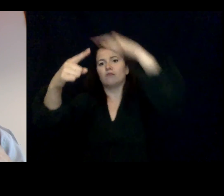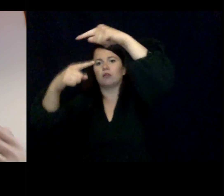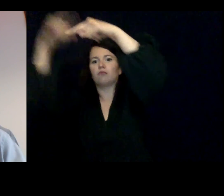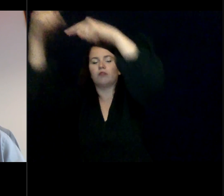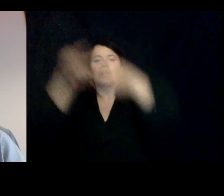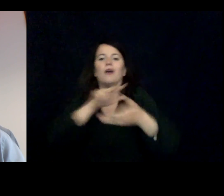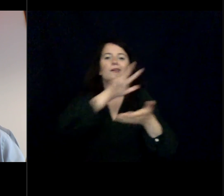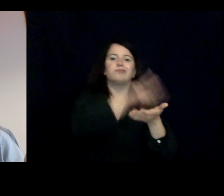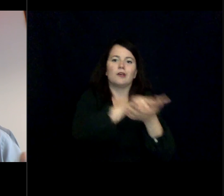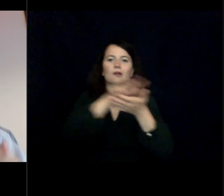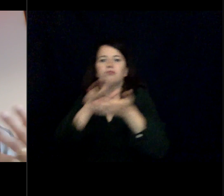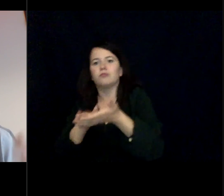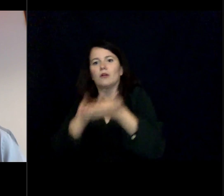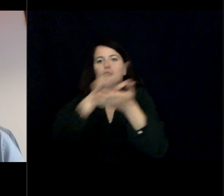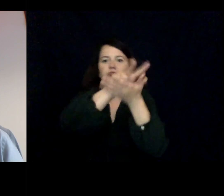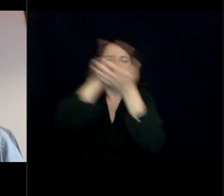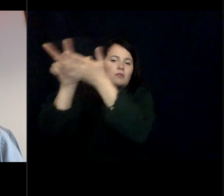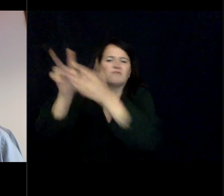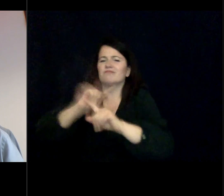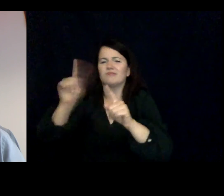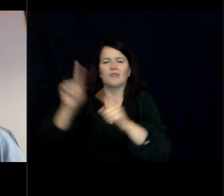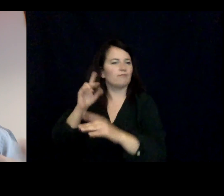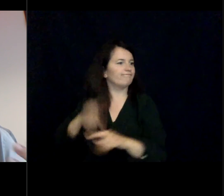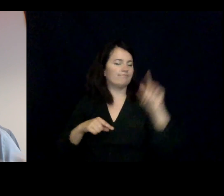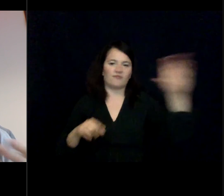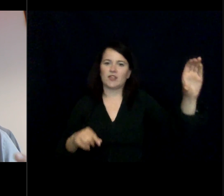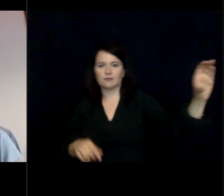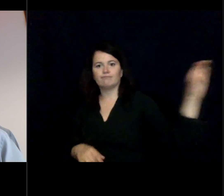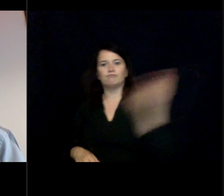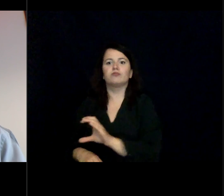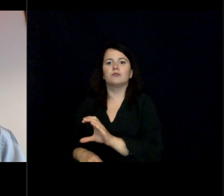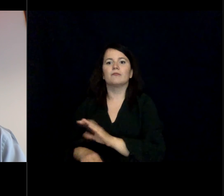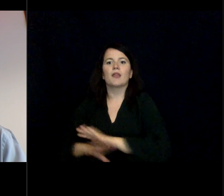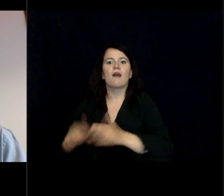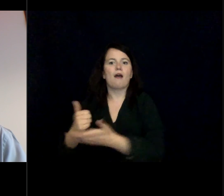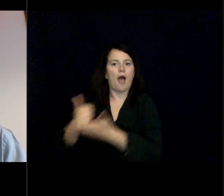This idea is not just an idea of EASPD or of myself.